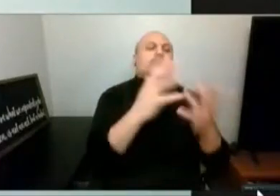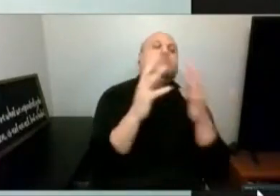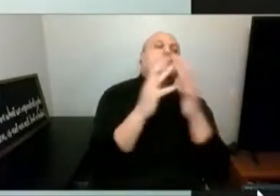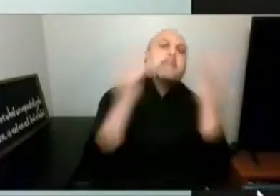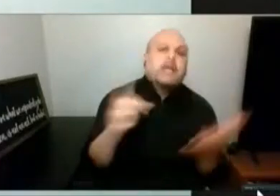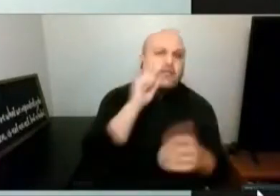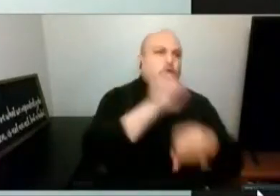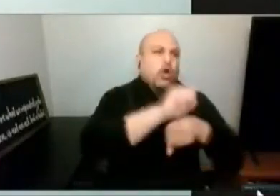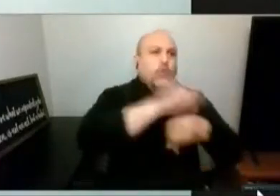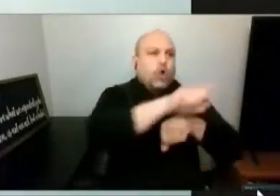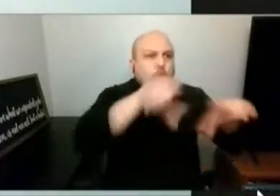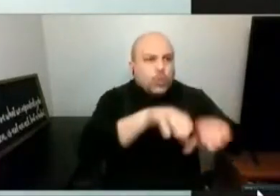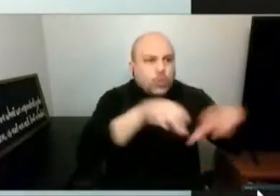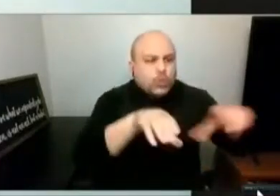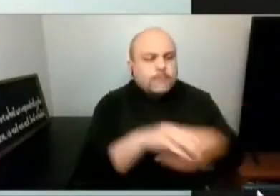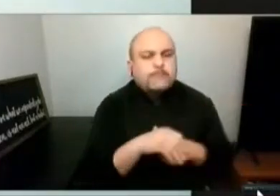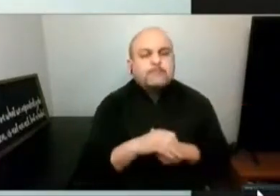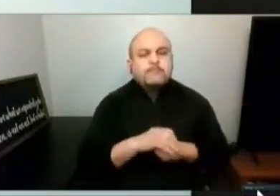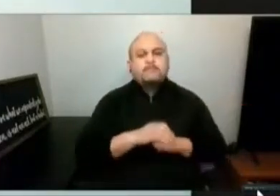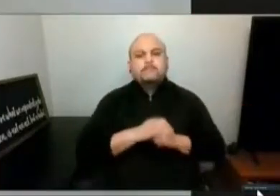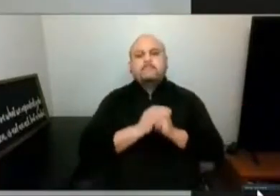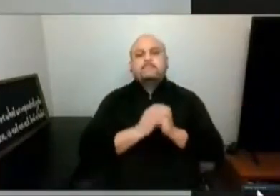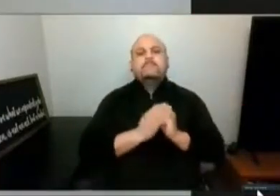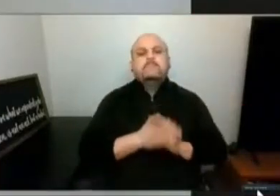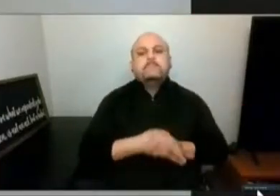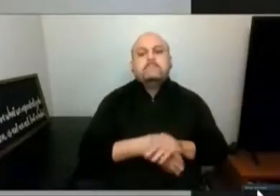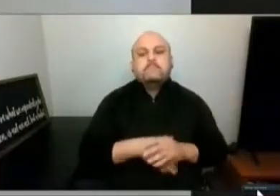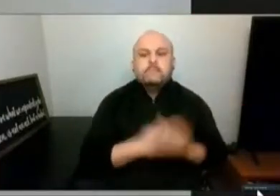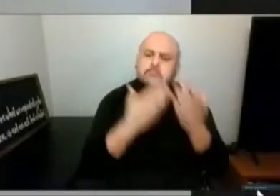Minh Wendt: Thank you, Miss Veltry.